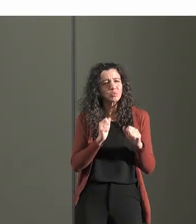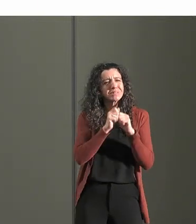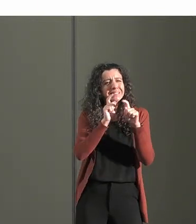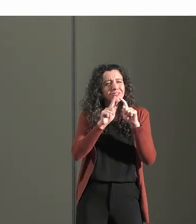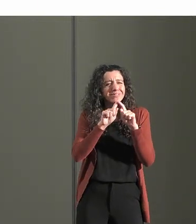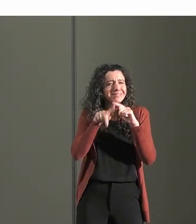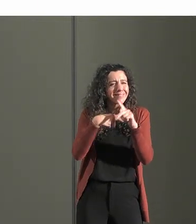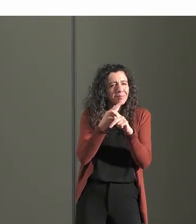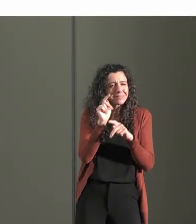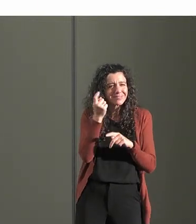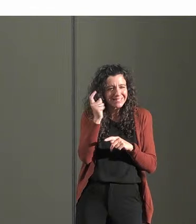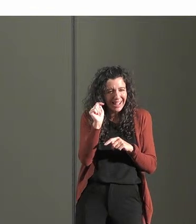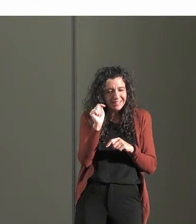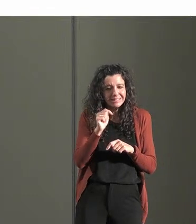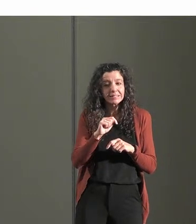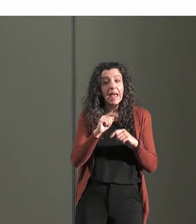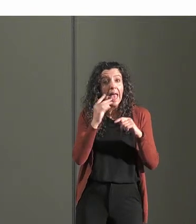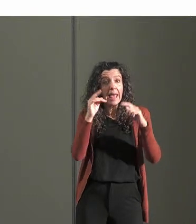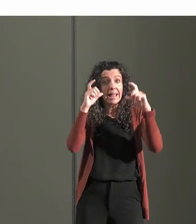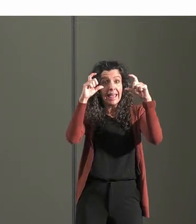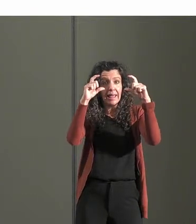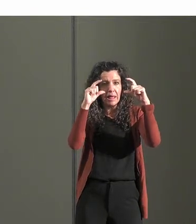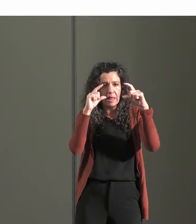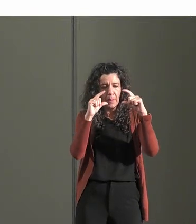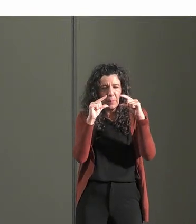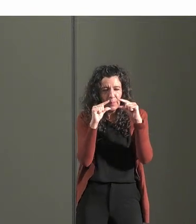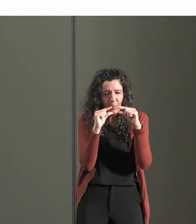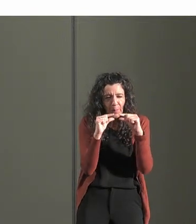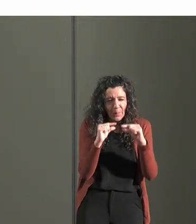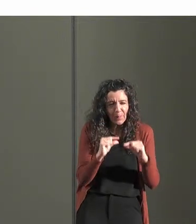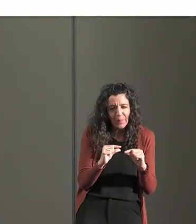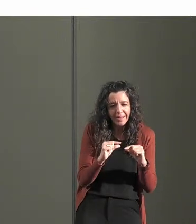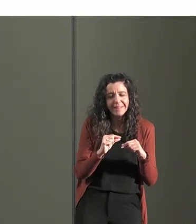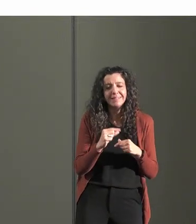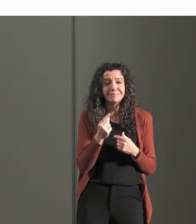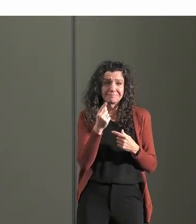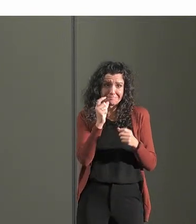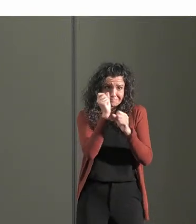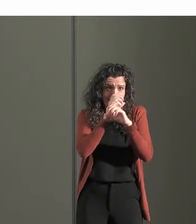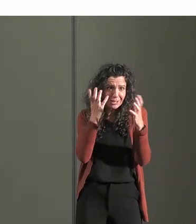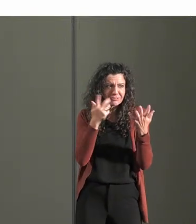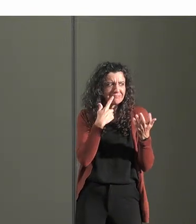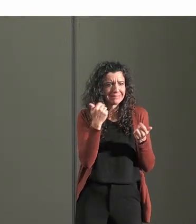Emma and a bunch of cards and different levels of text. The